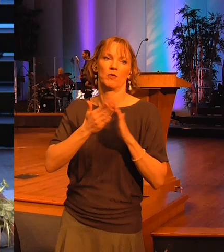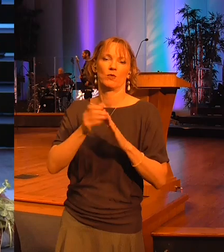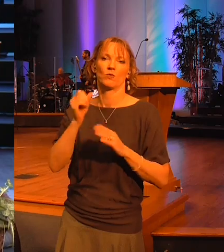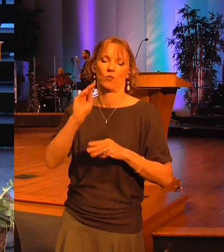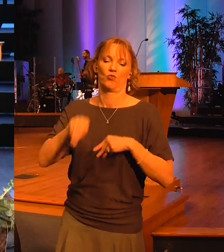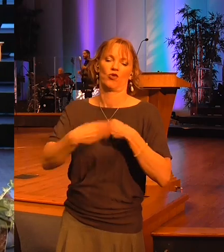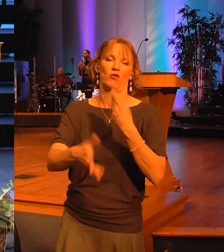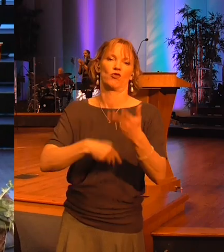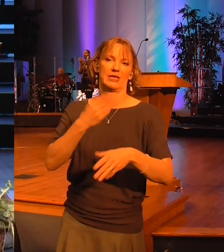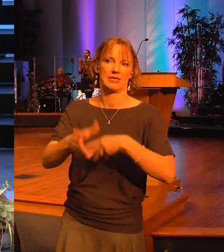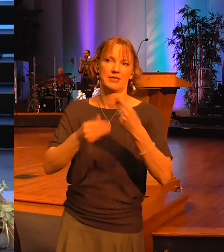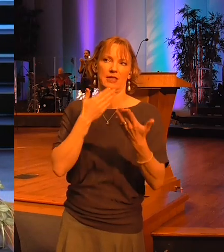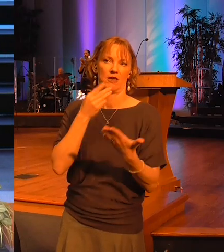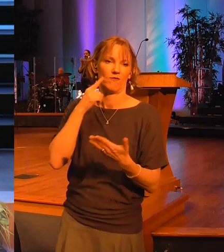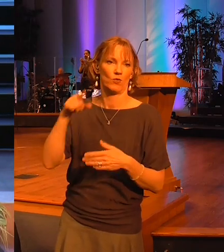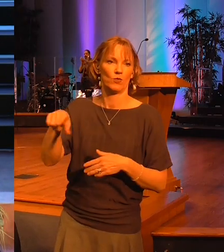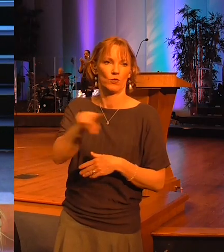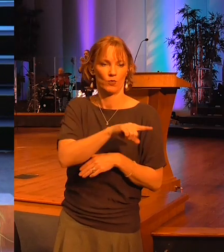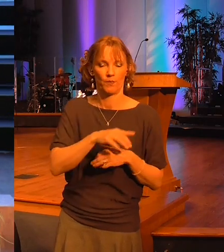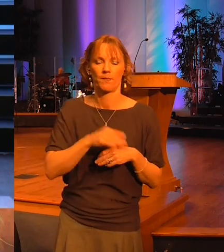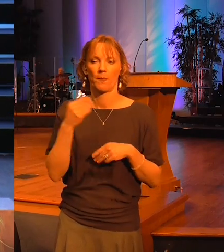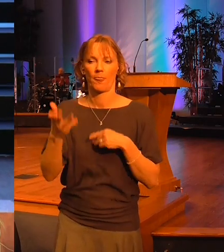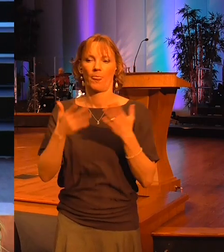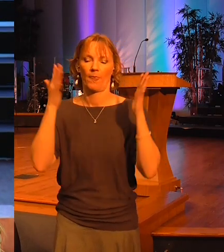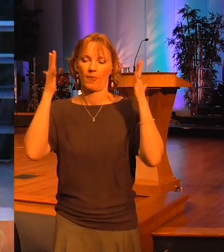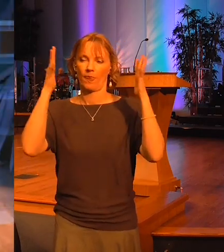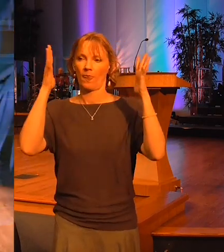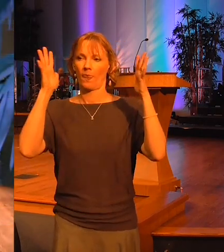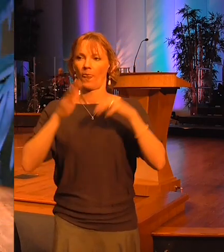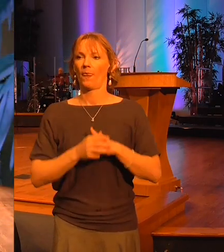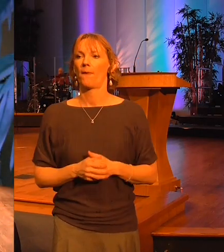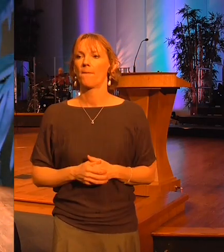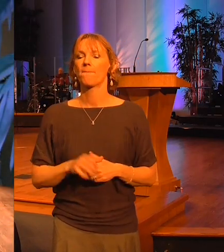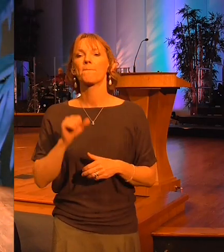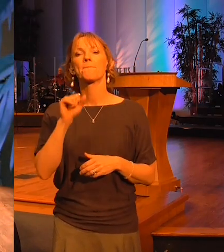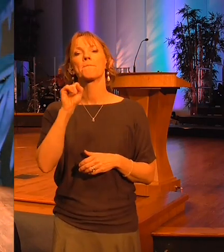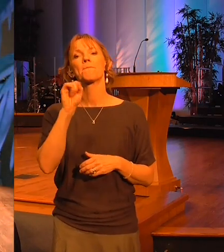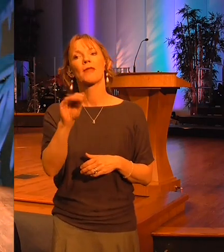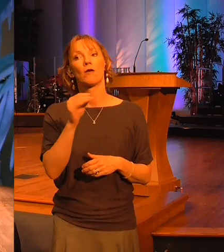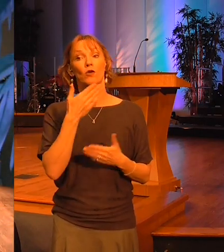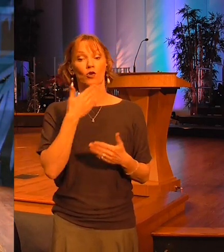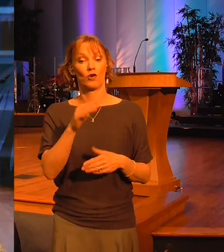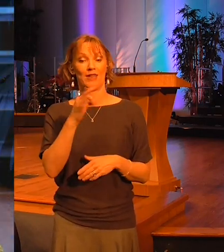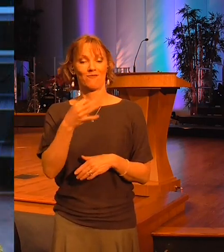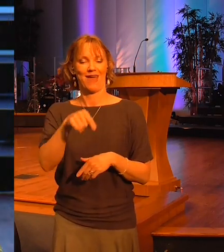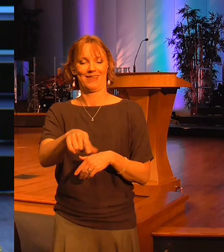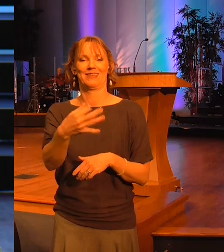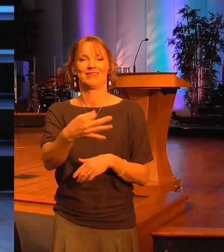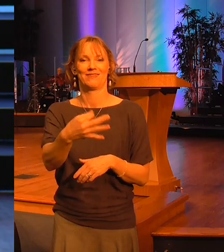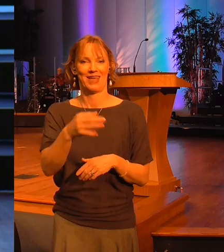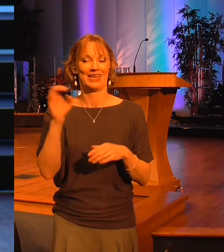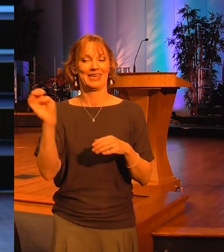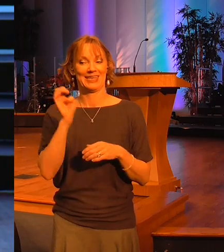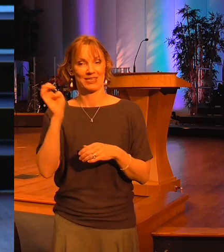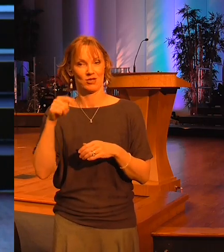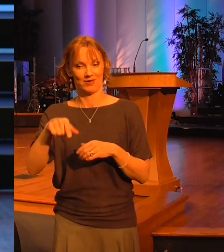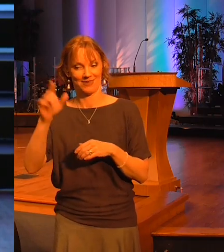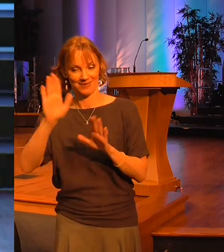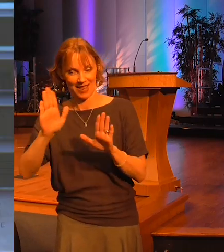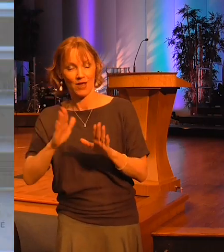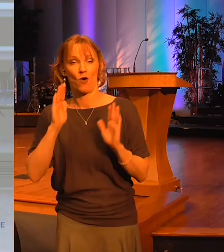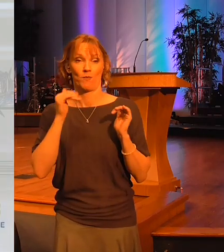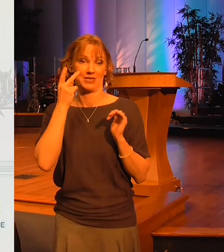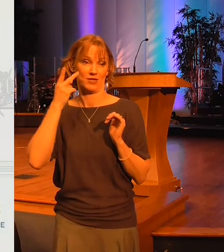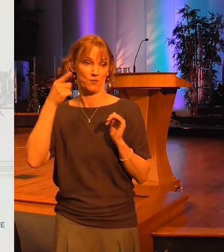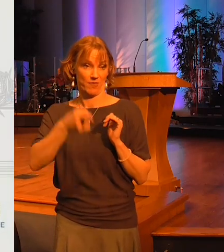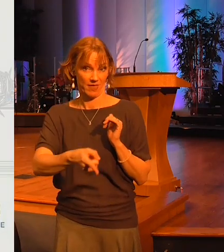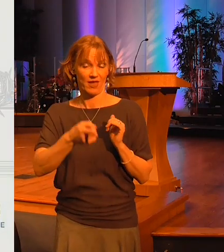for you so Good Friday on Friday Easter on Sunday hope to see you there and uh we are also are doing